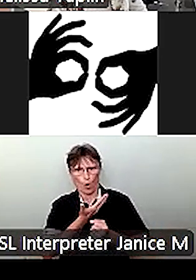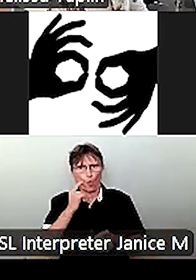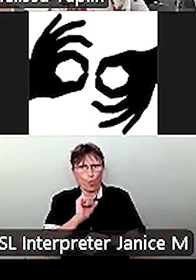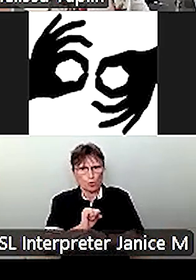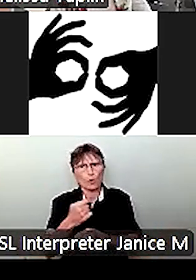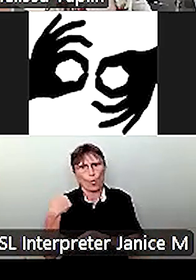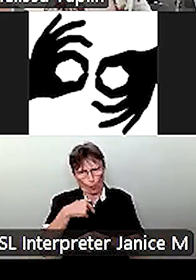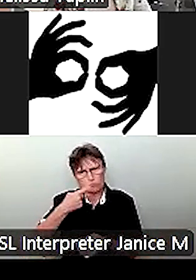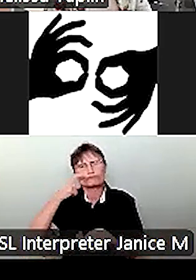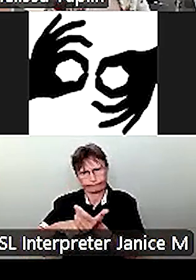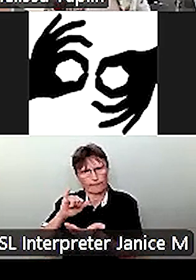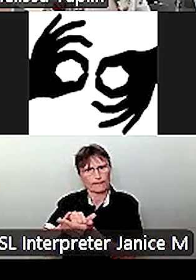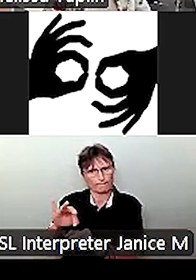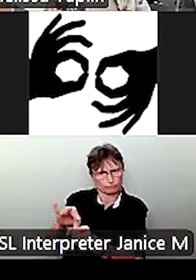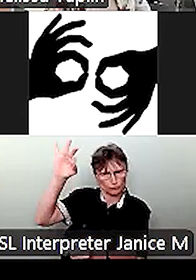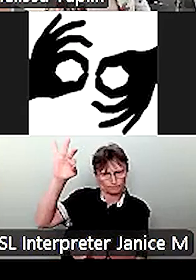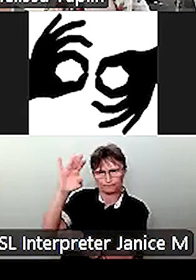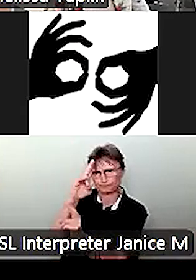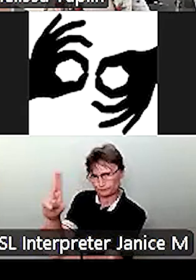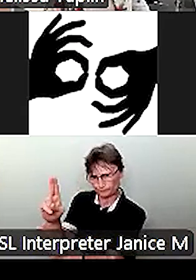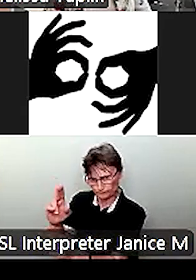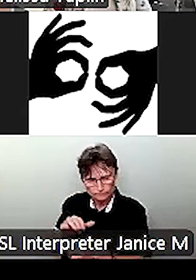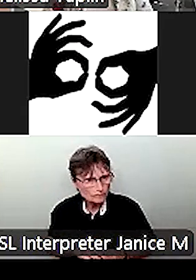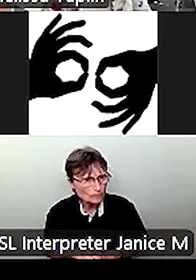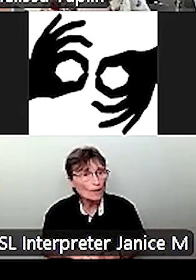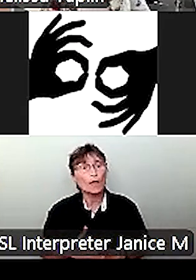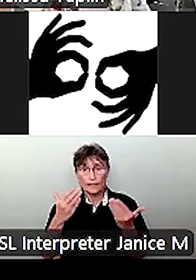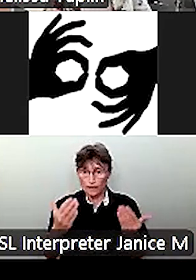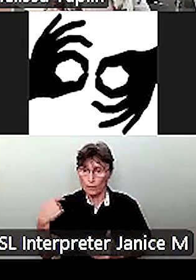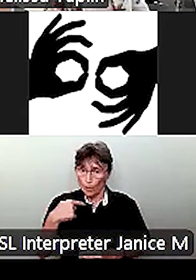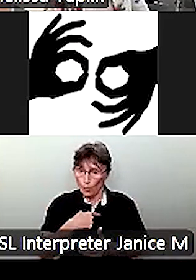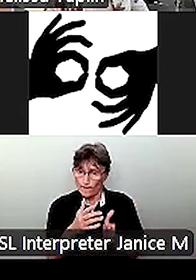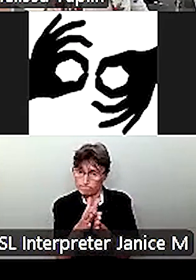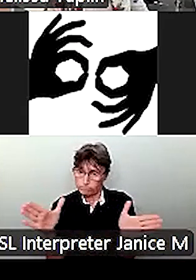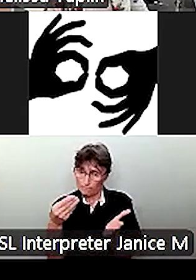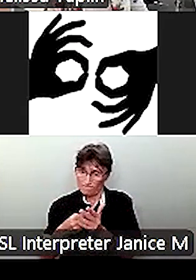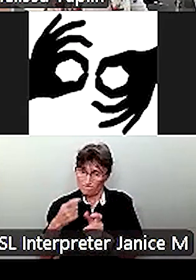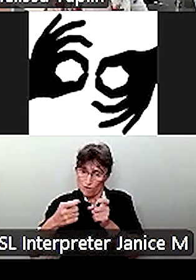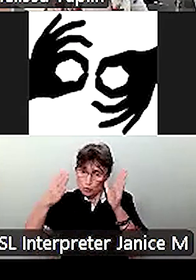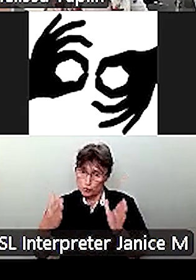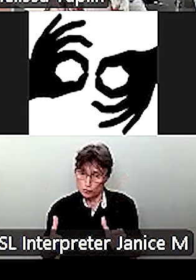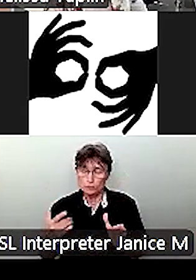As a public funder, we have a responsibility to ensure equitable access to public funding